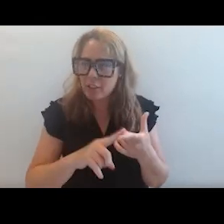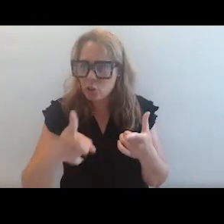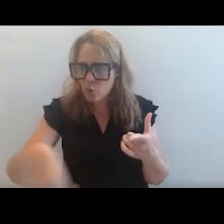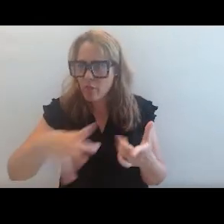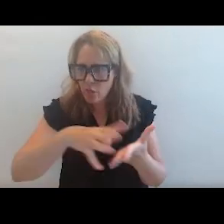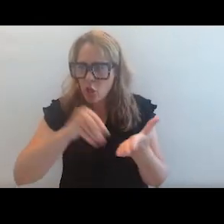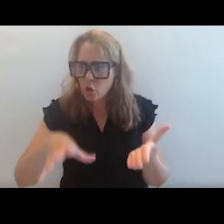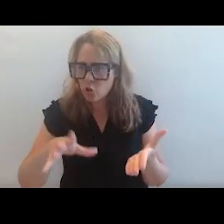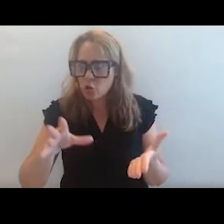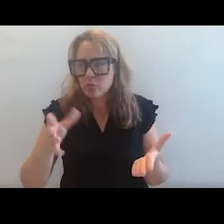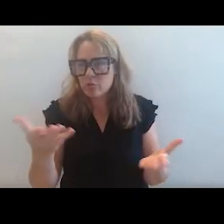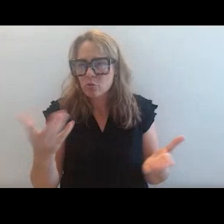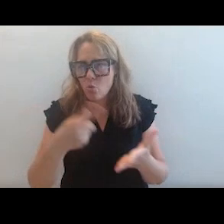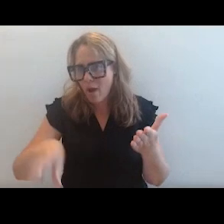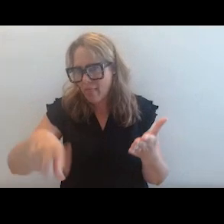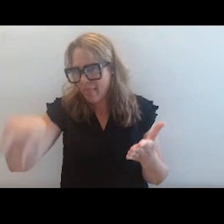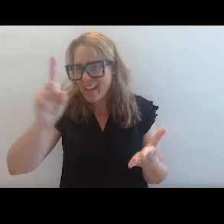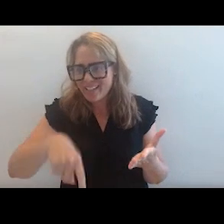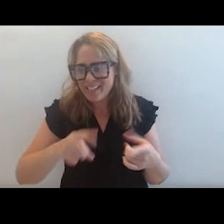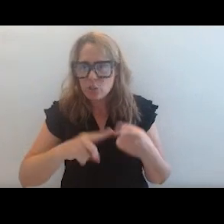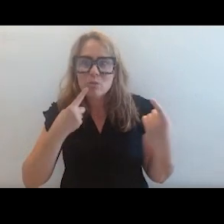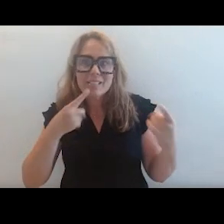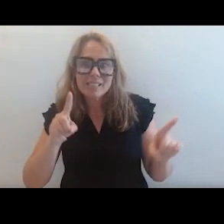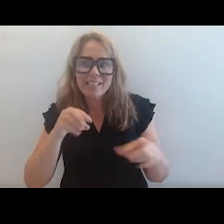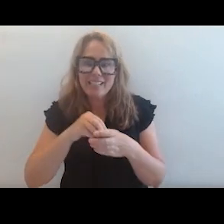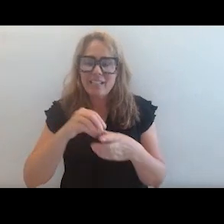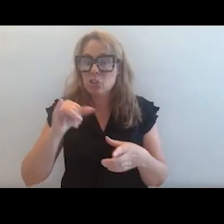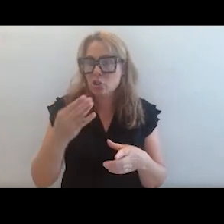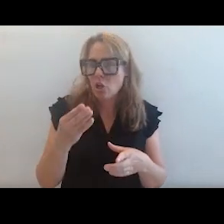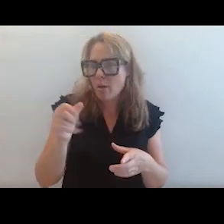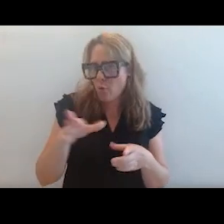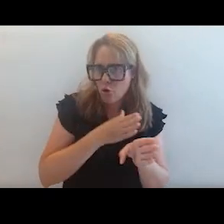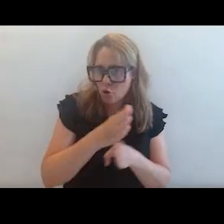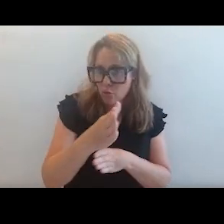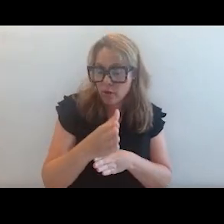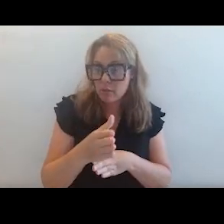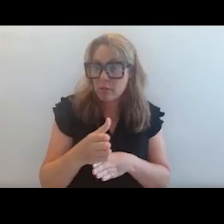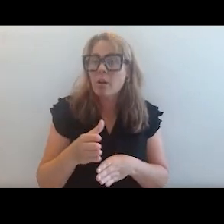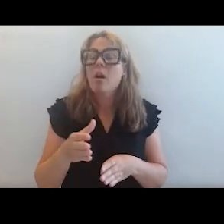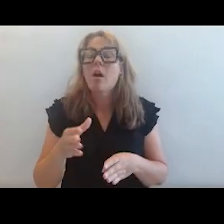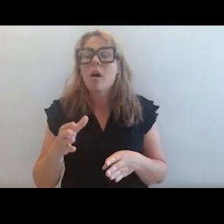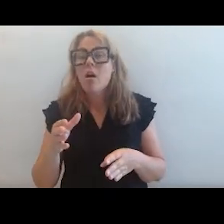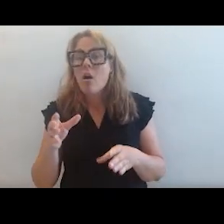need to succeed in their jobs or careers. Additionally, are there barriers you need